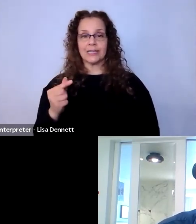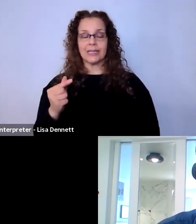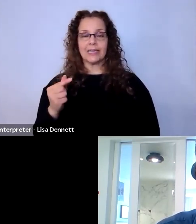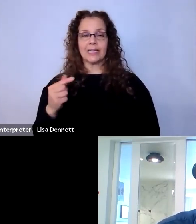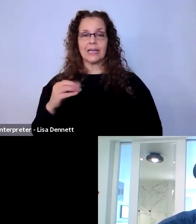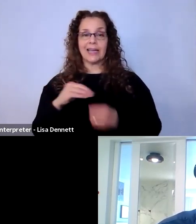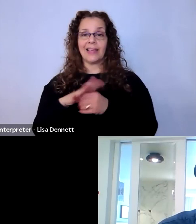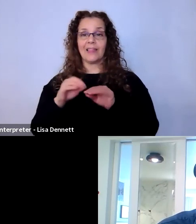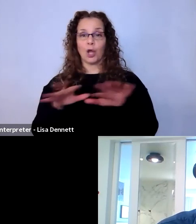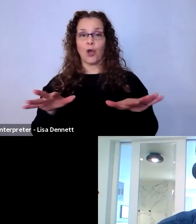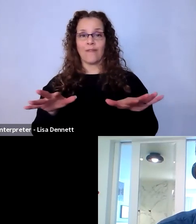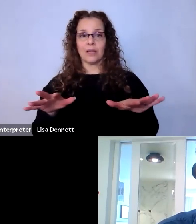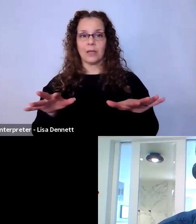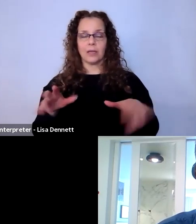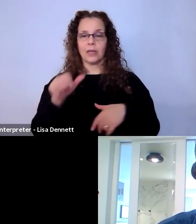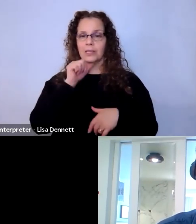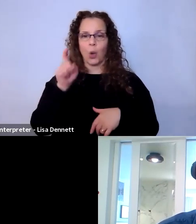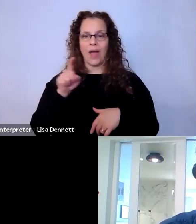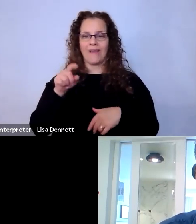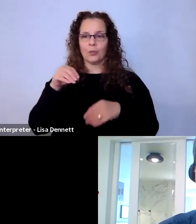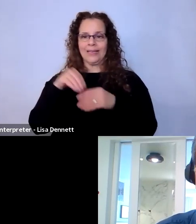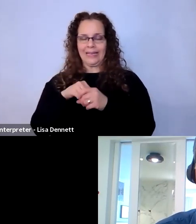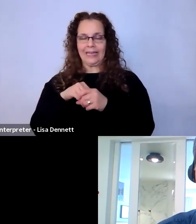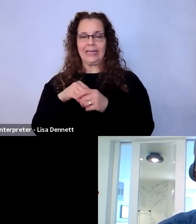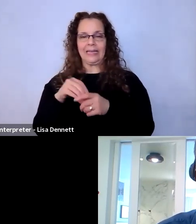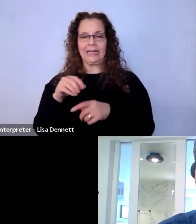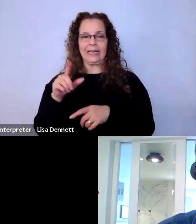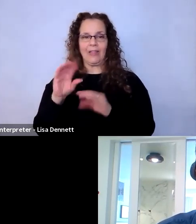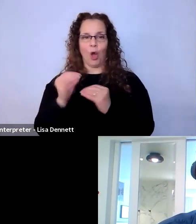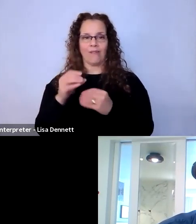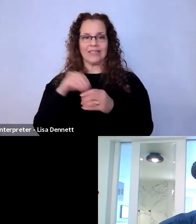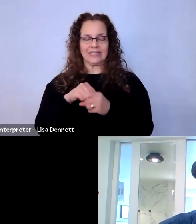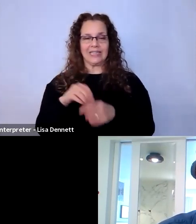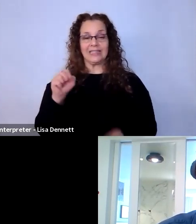of the linkedin office in San Francisco where I can only have 200 folks attend.